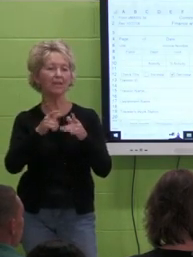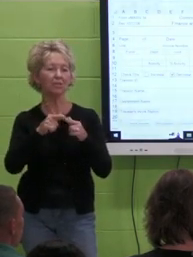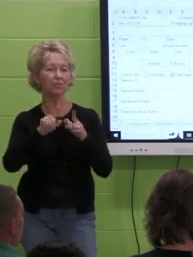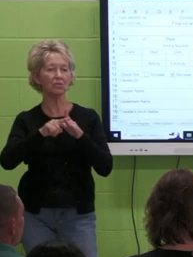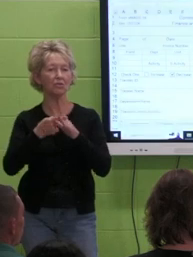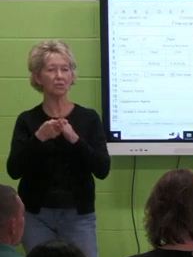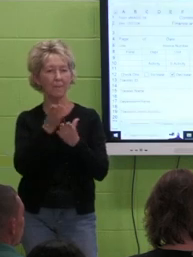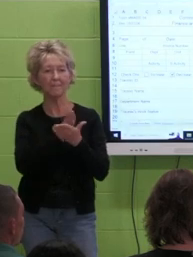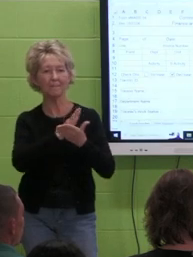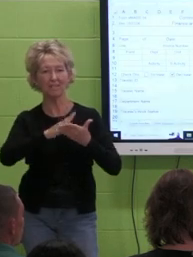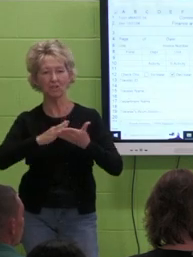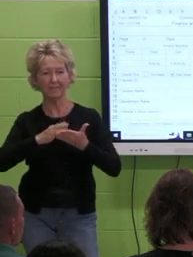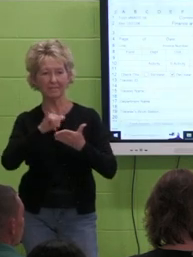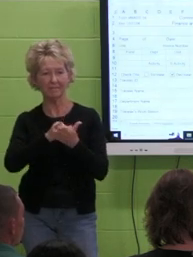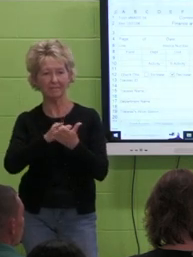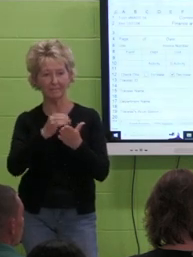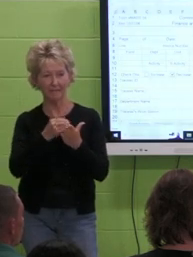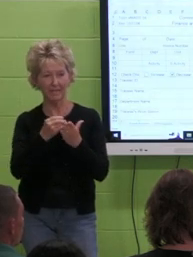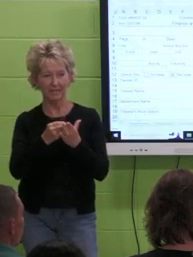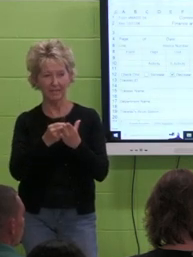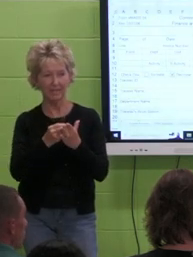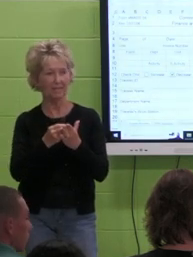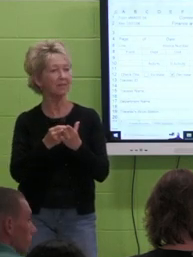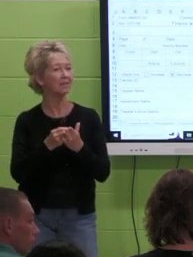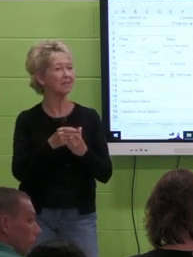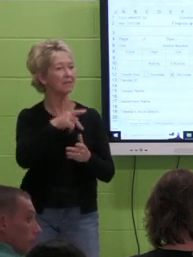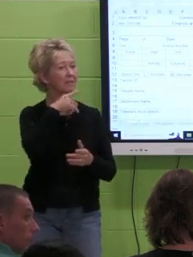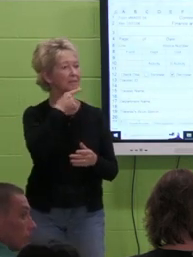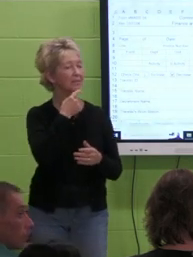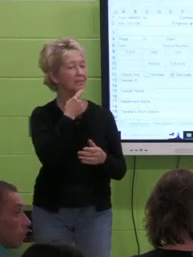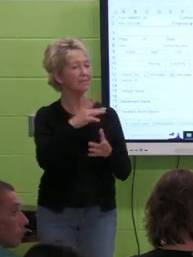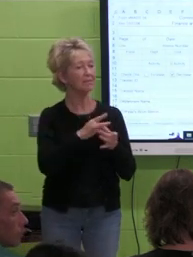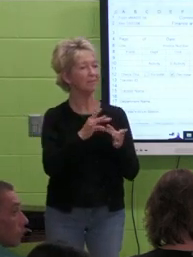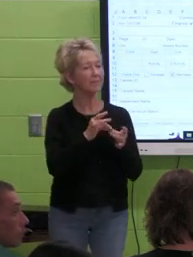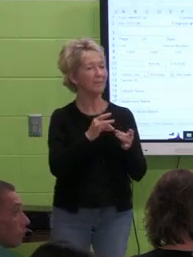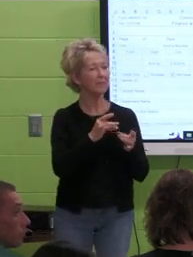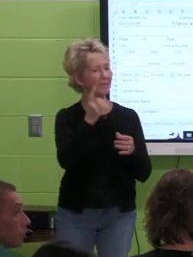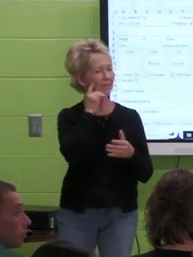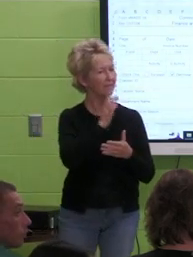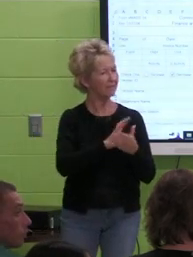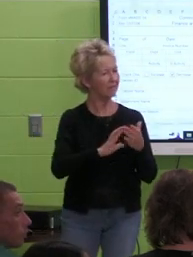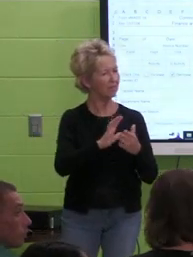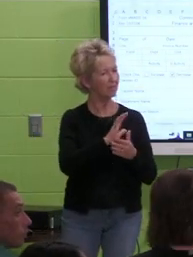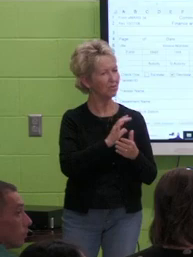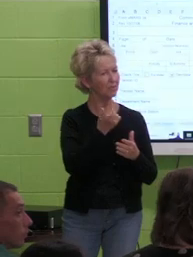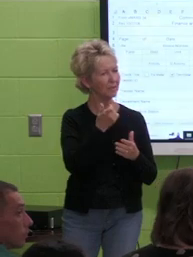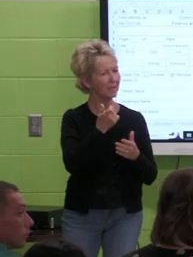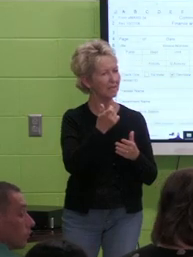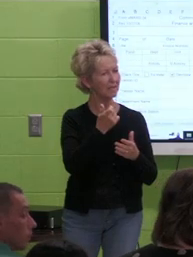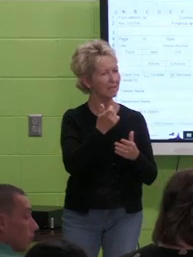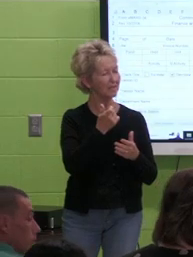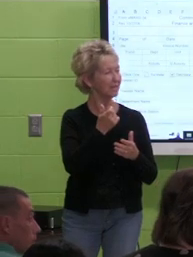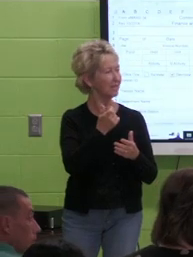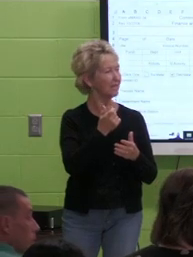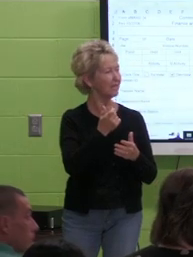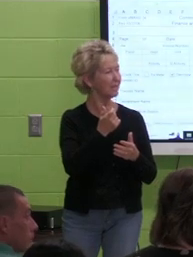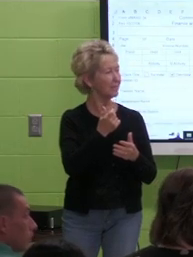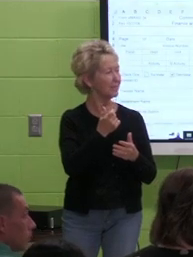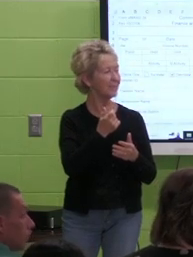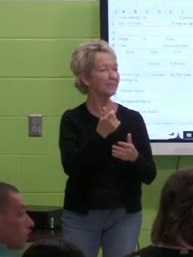budgeting that money because there's quite a money sitting there yes ma'am I'm sorry just a little confused. oh